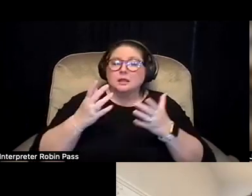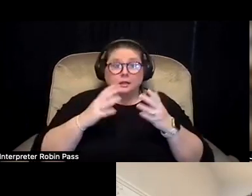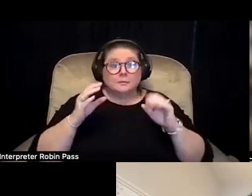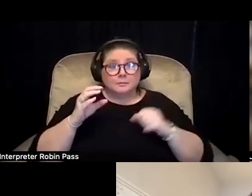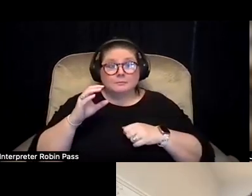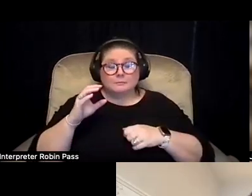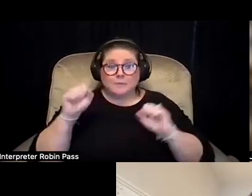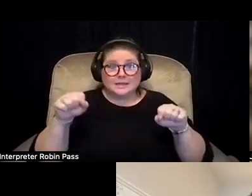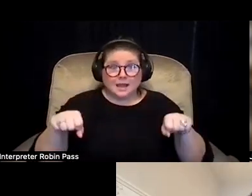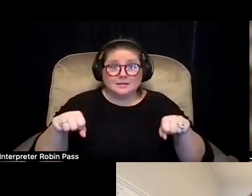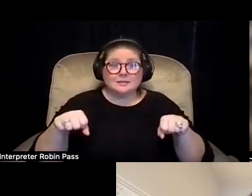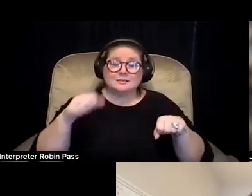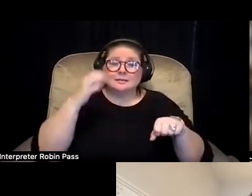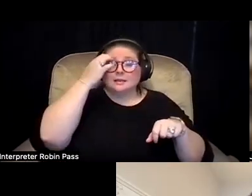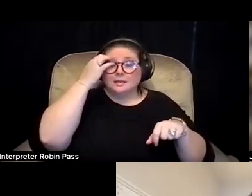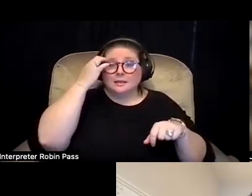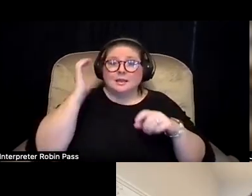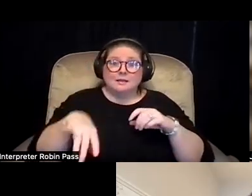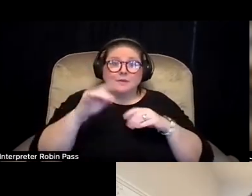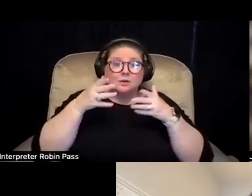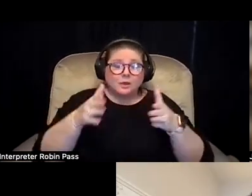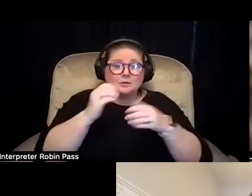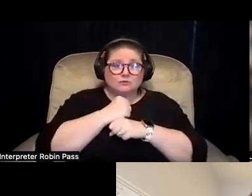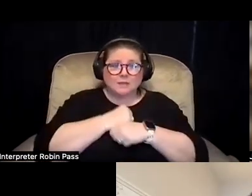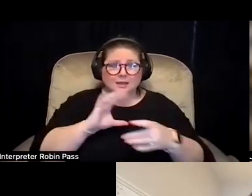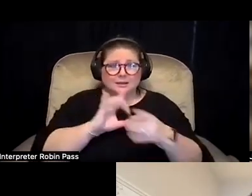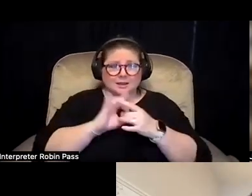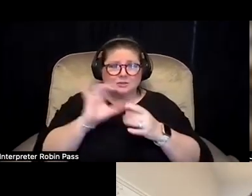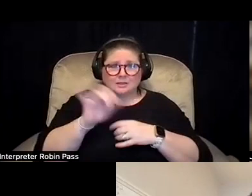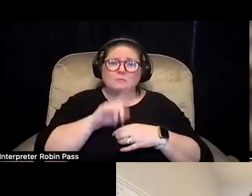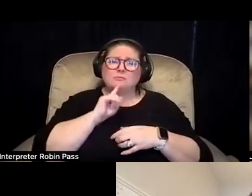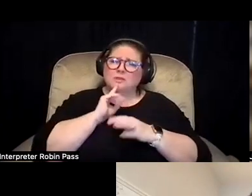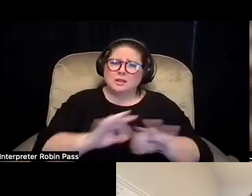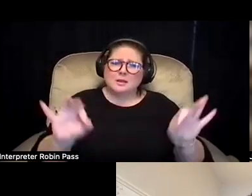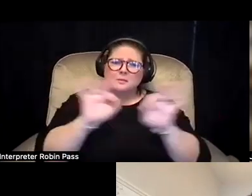make those connections are are really important and can have incredible impact on your students